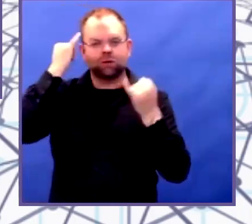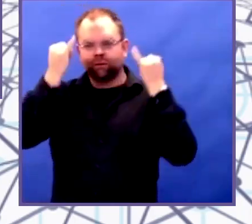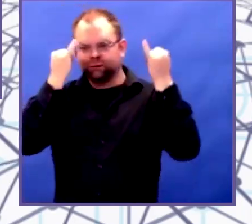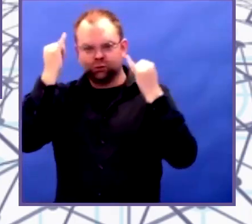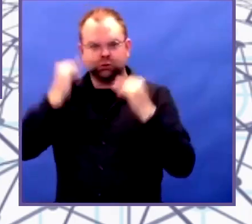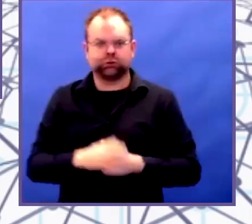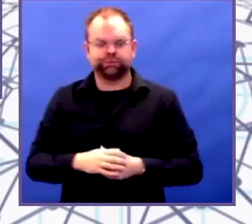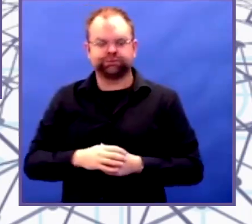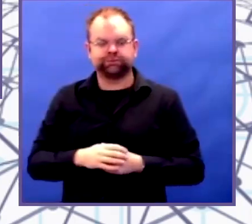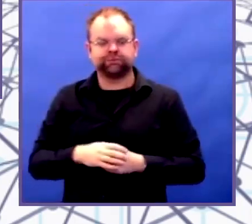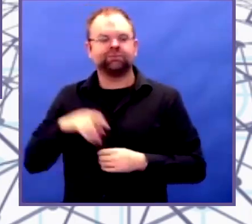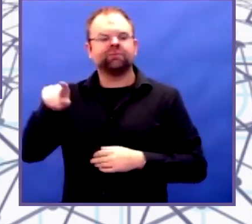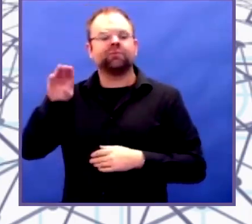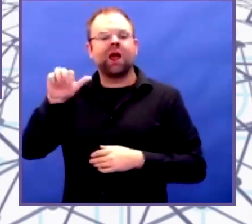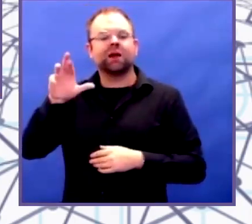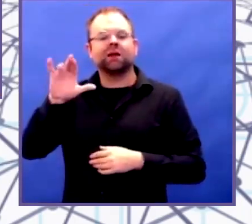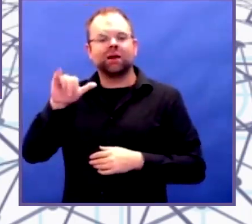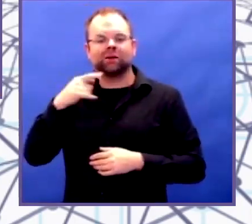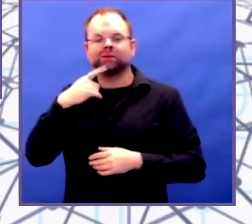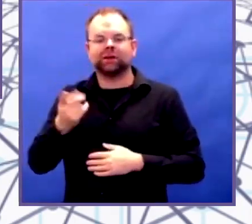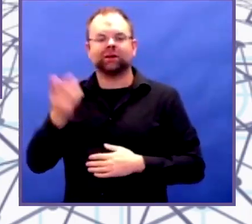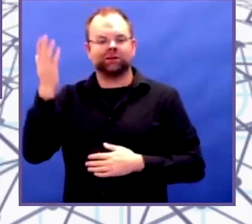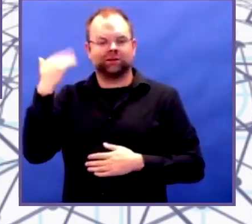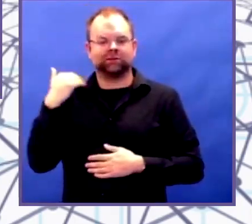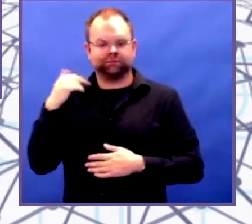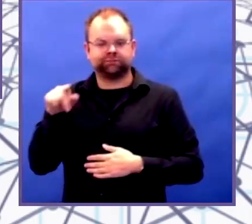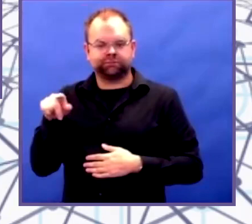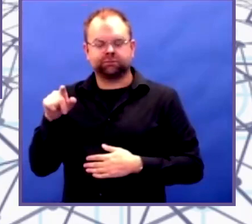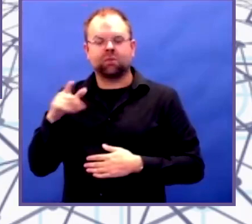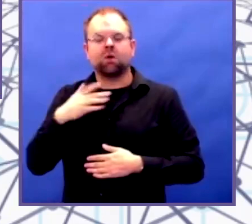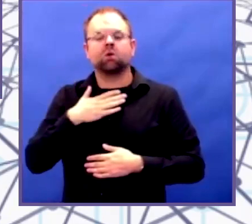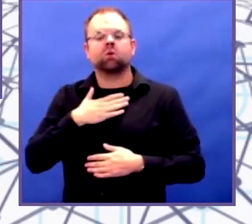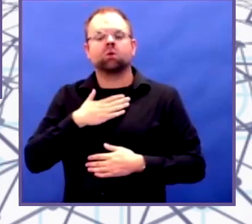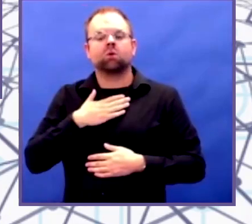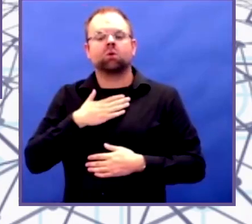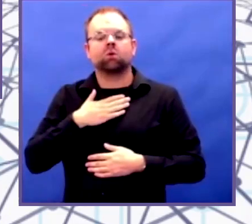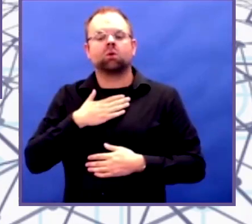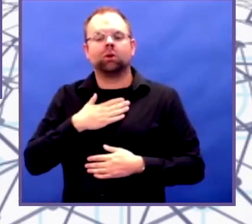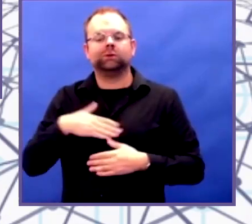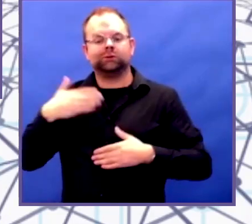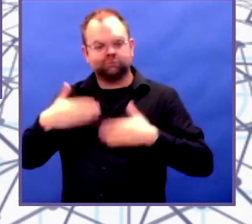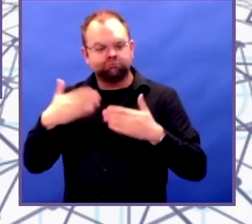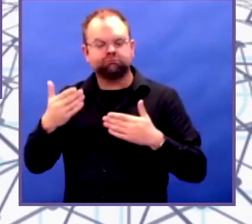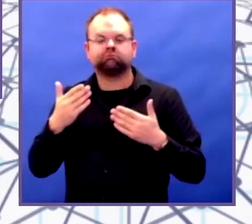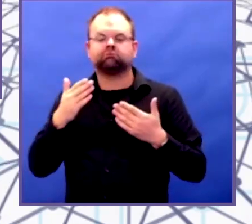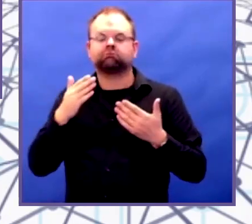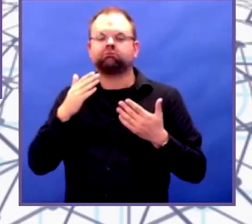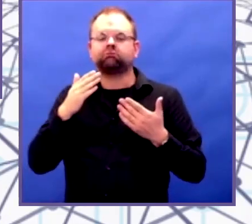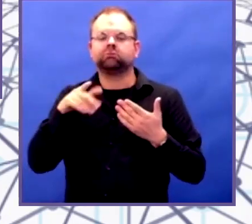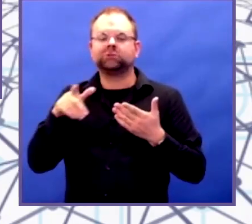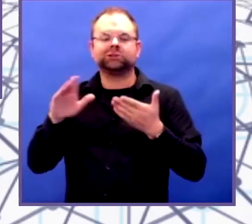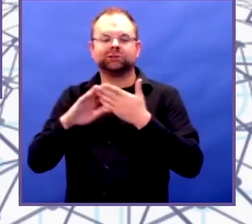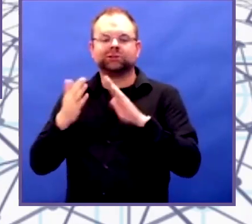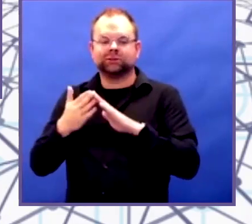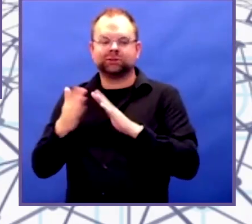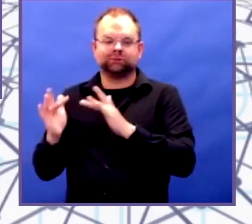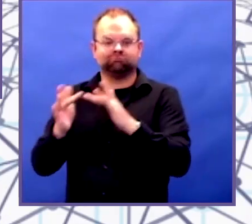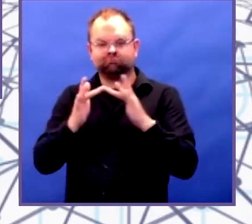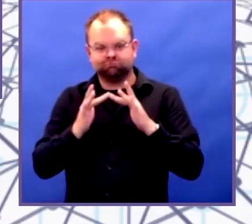That's great. And we have a follow on response remark, I think, on that question from you. Is that correct?